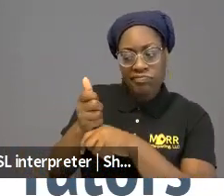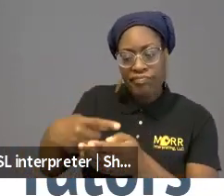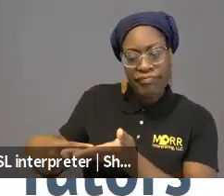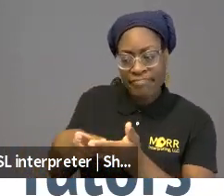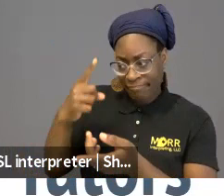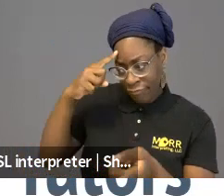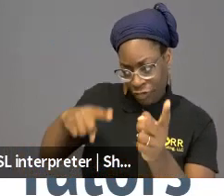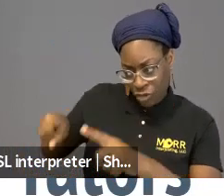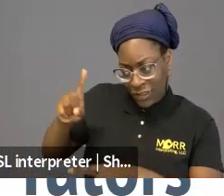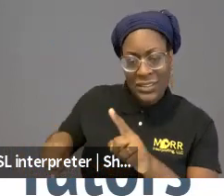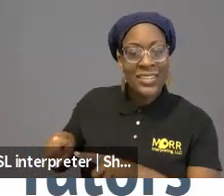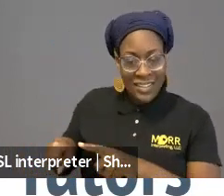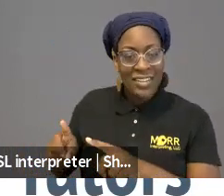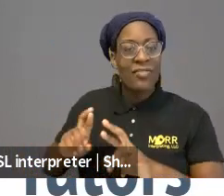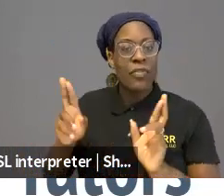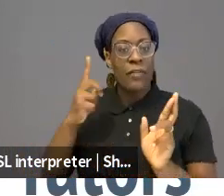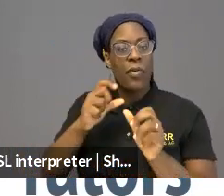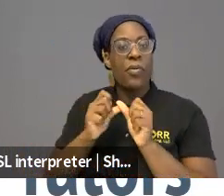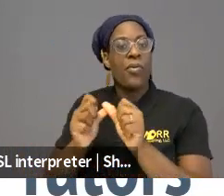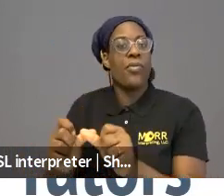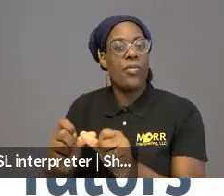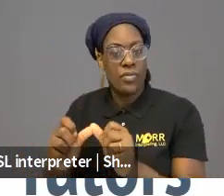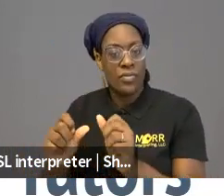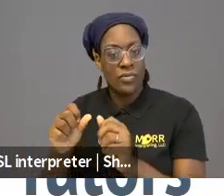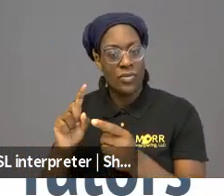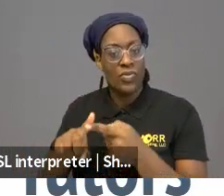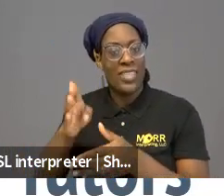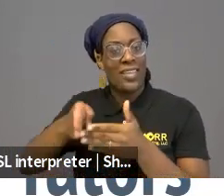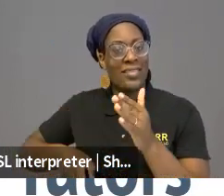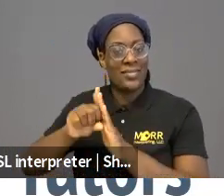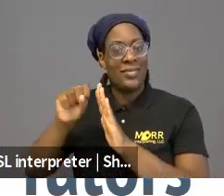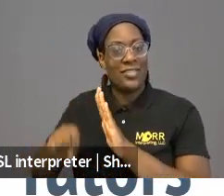For example, our Help Docs team ended up deciding on creating an editorial board structure